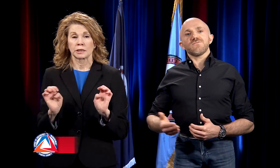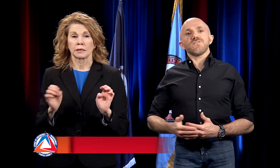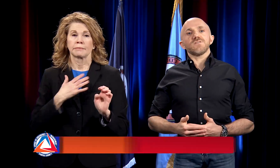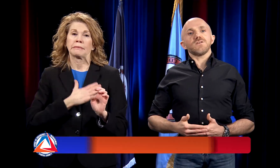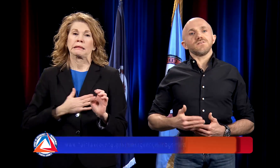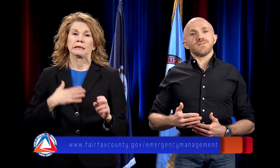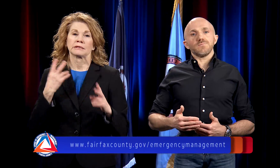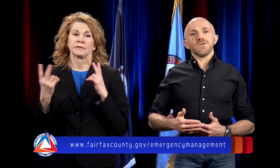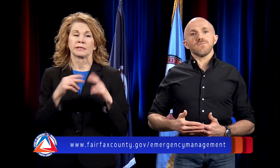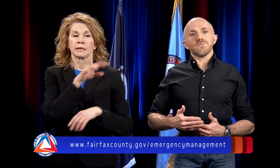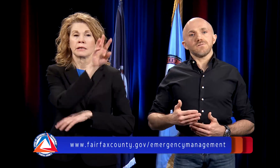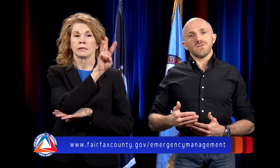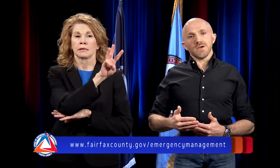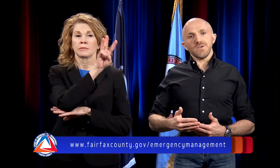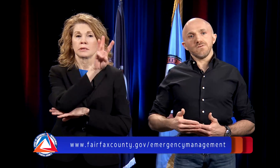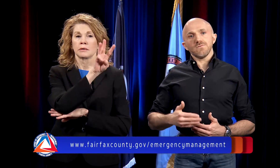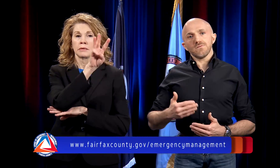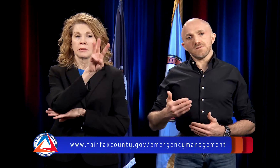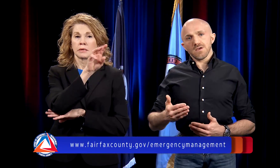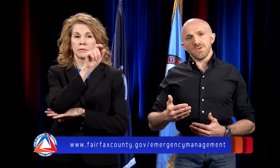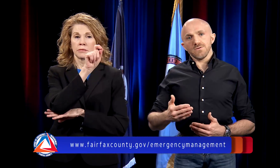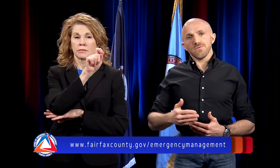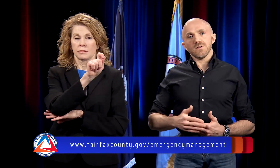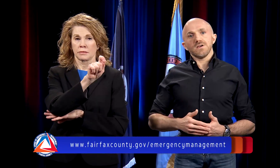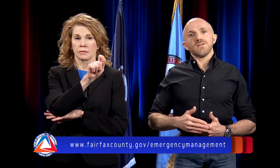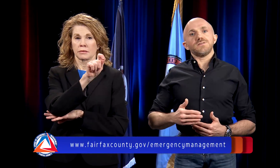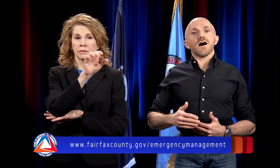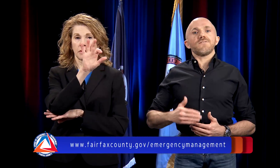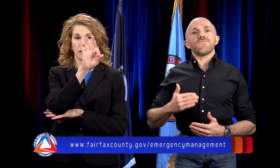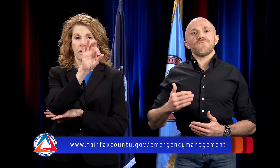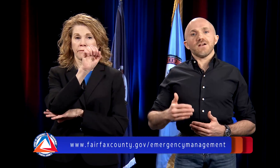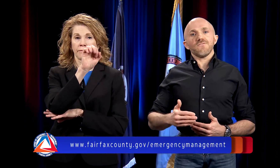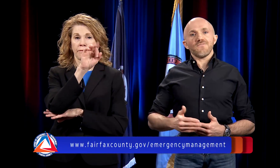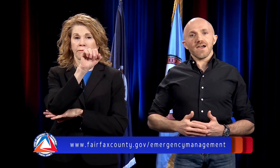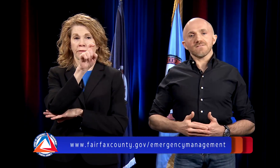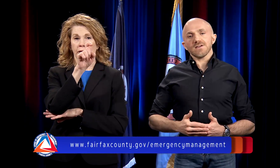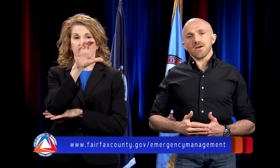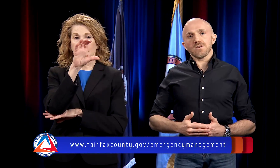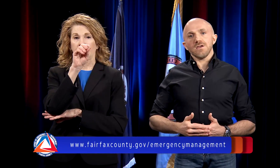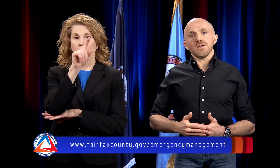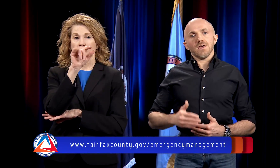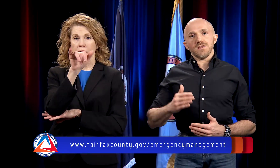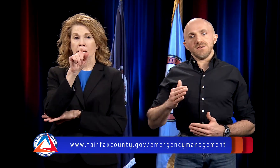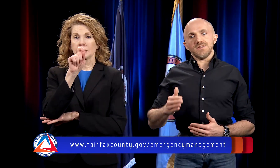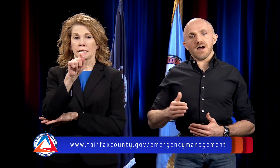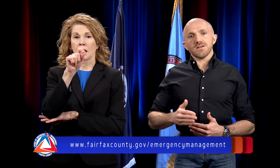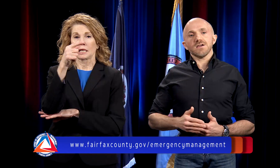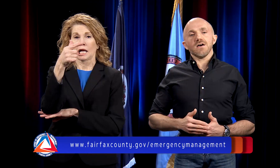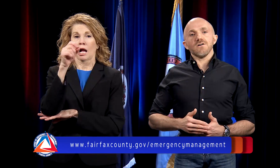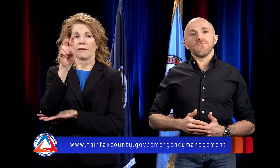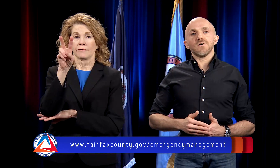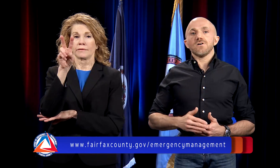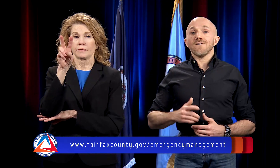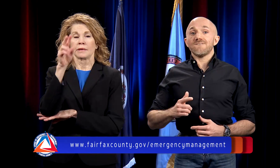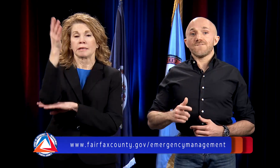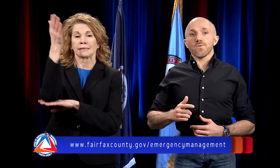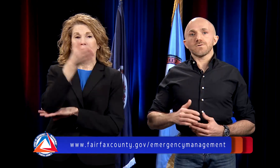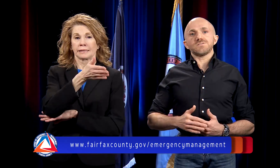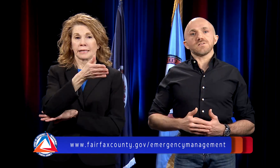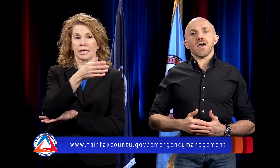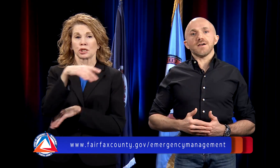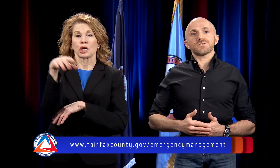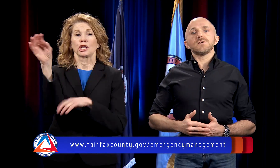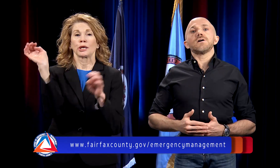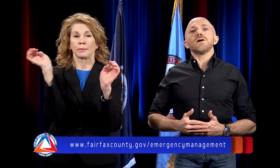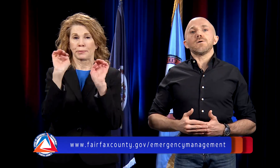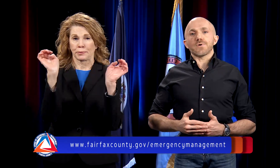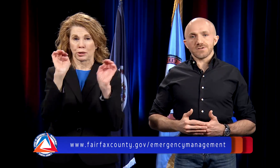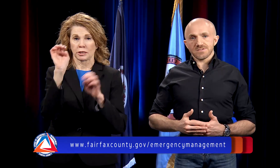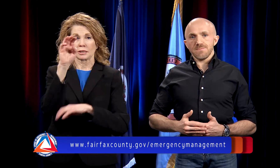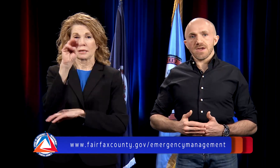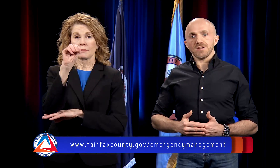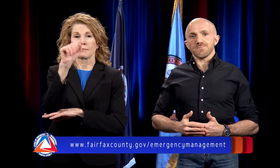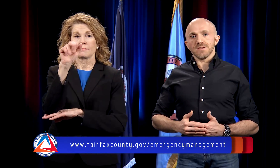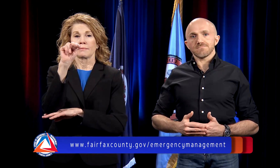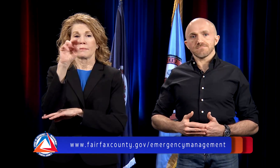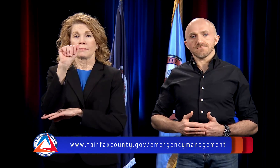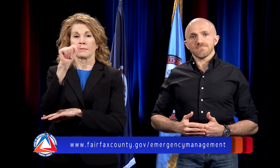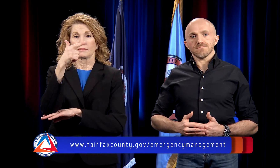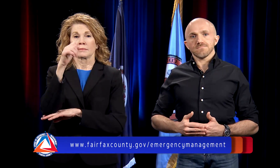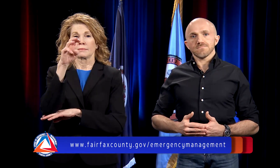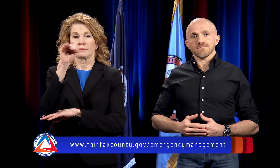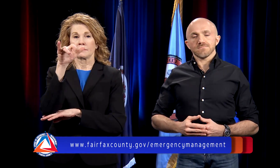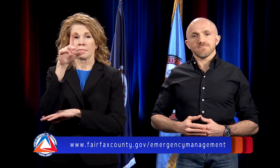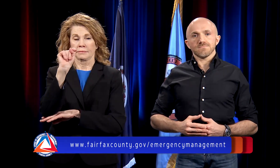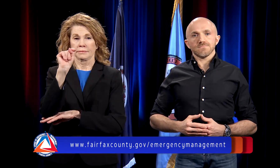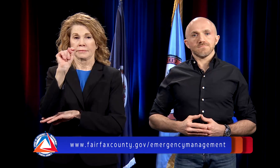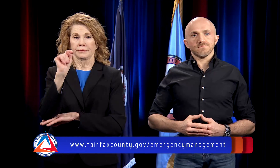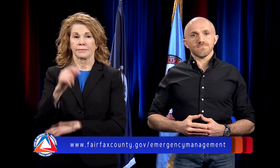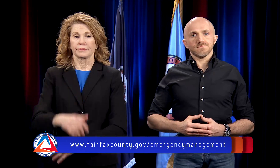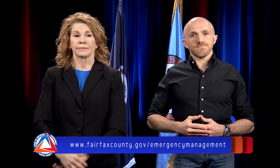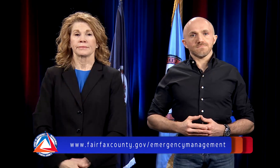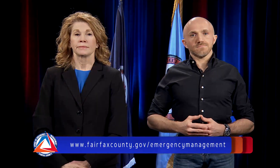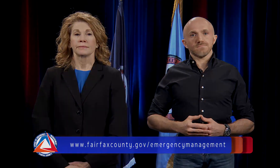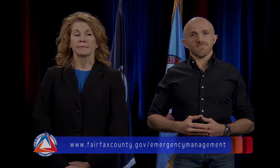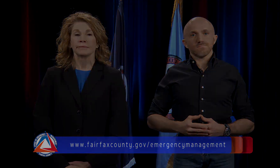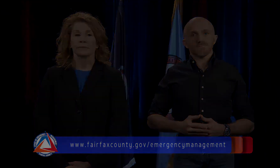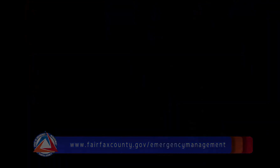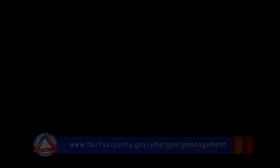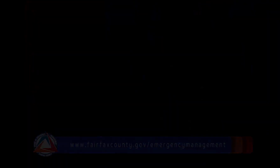visit: www.fairfaxcounty.gov/emergencymanagement